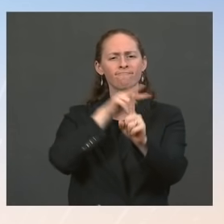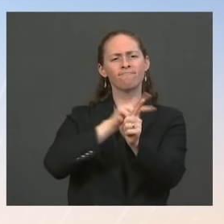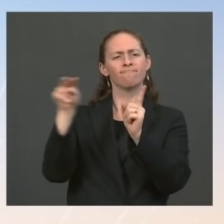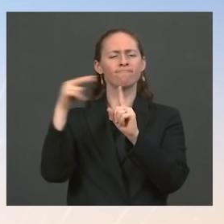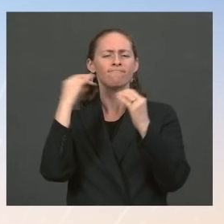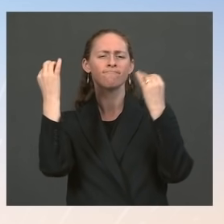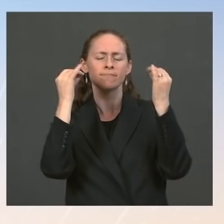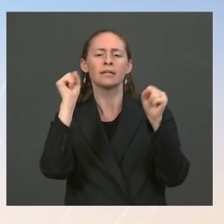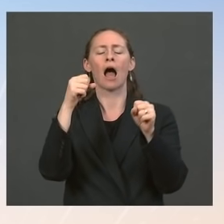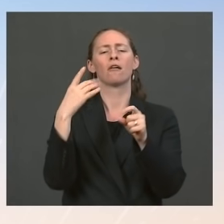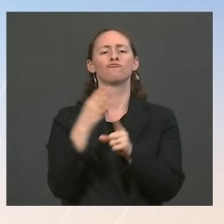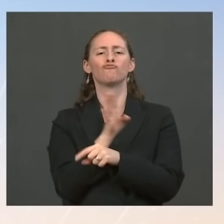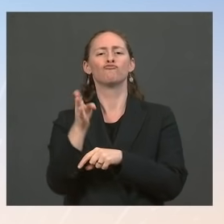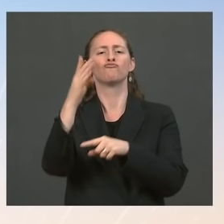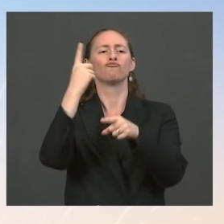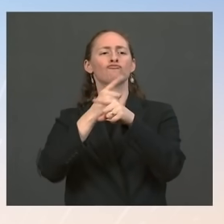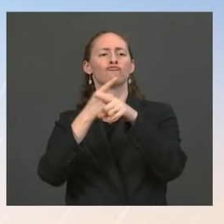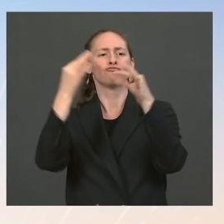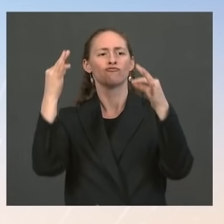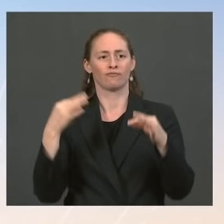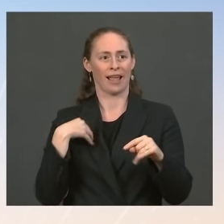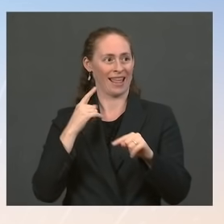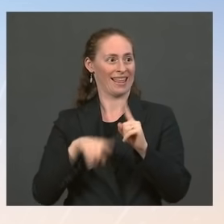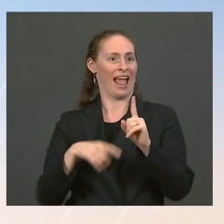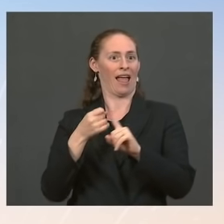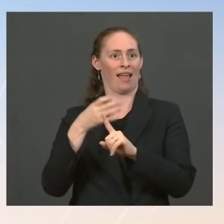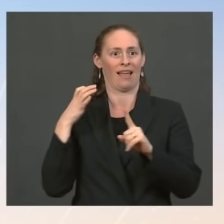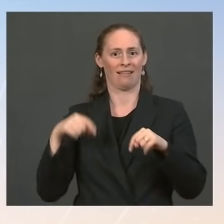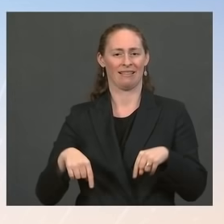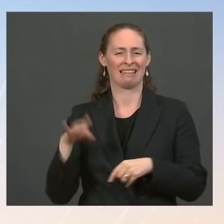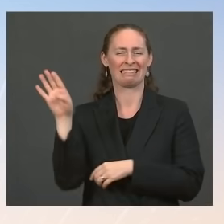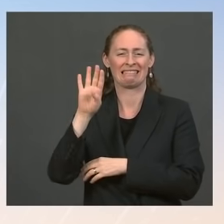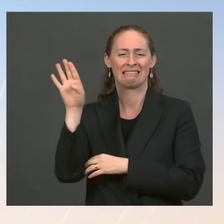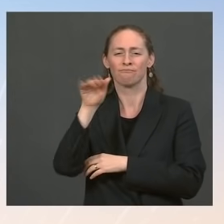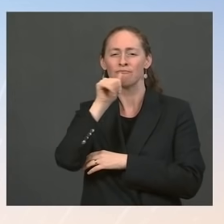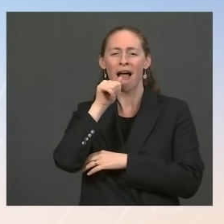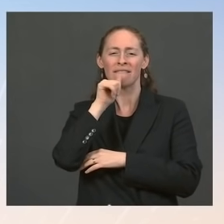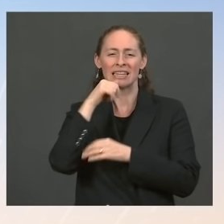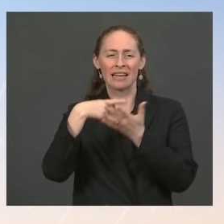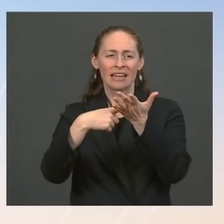I'm not going to detail those from here. They're private conversations and advice to the President of the United States.